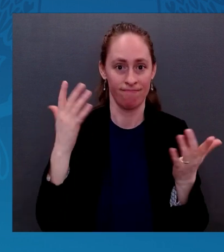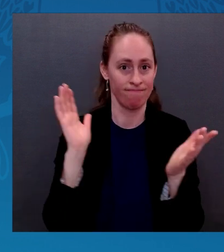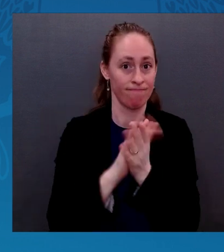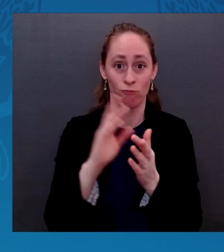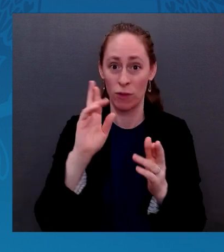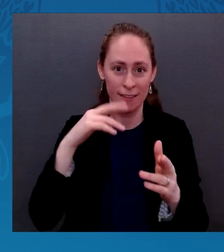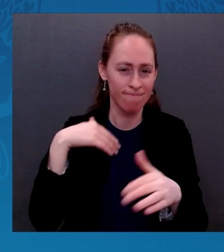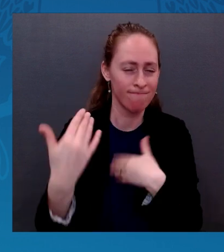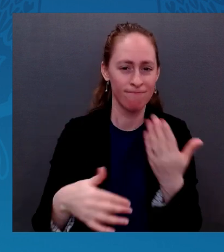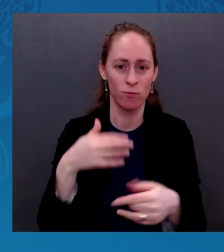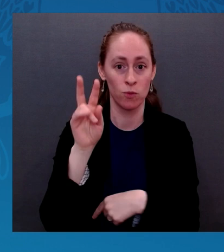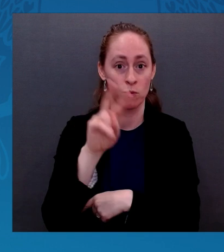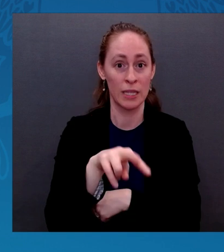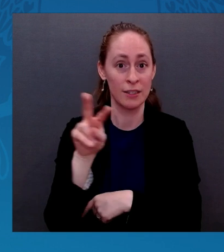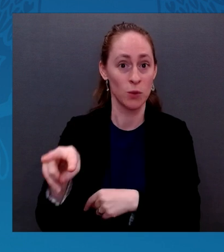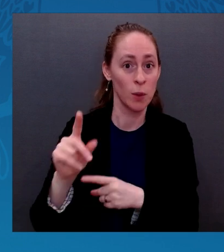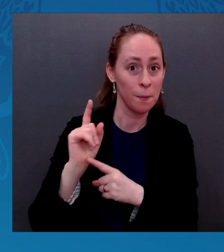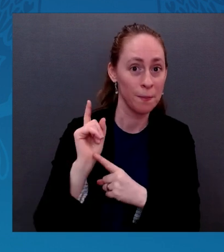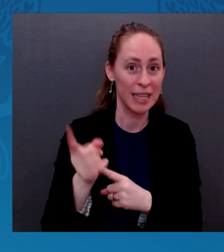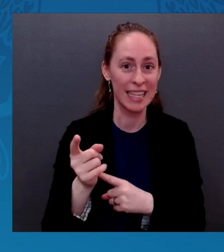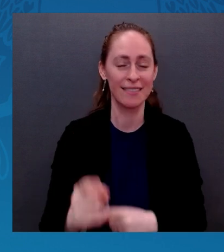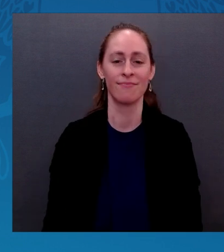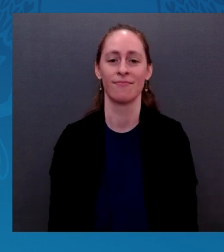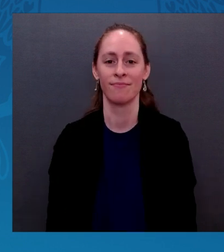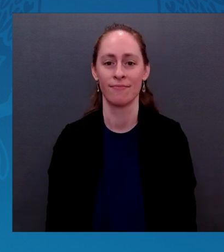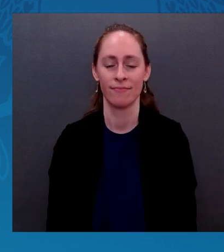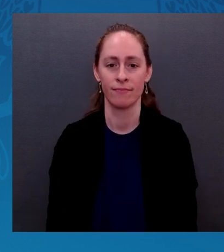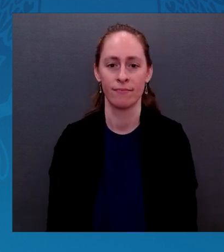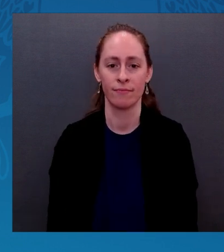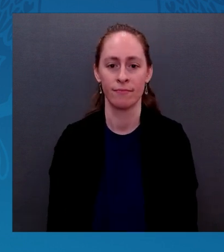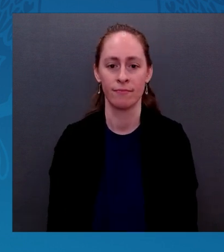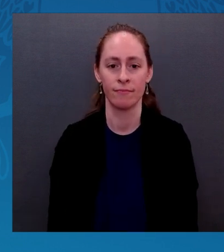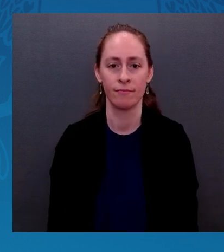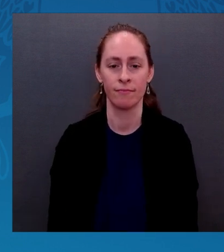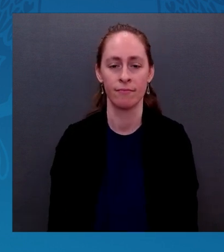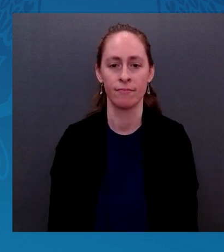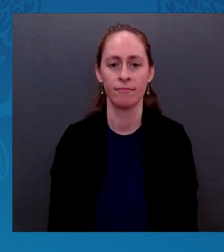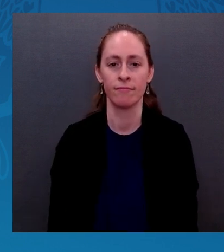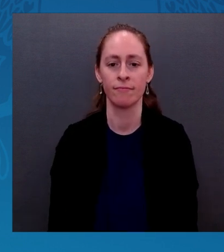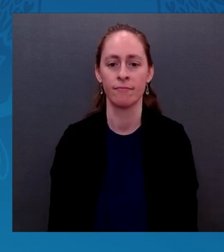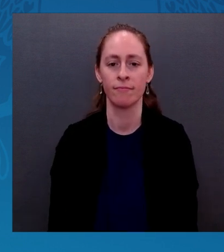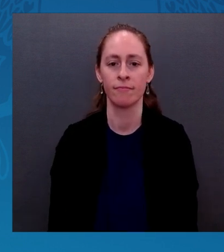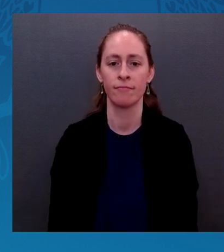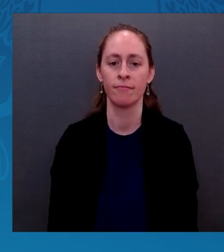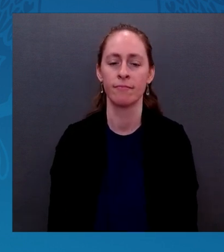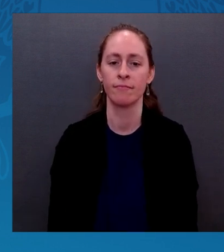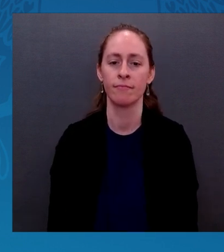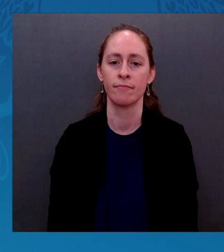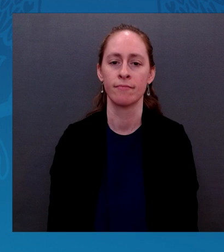But Miss Jones has told me that I better keep it on time so she can get her picture with the Vice